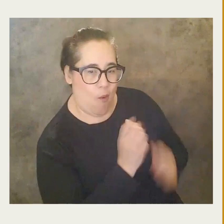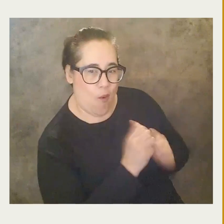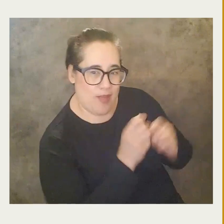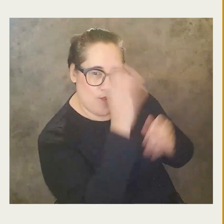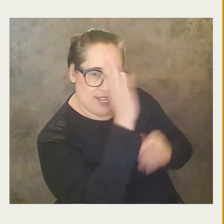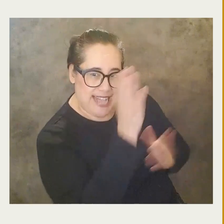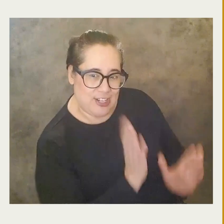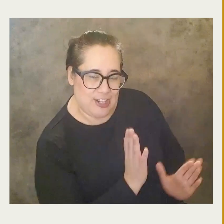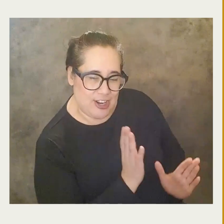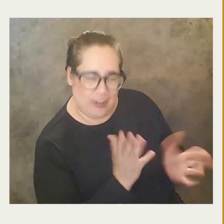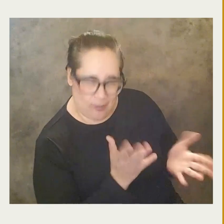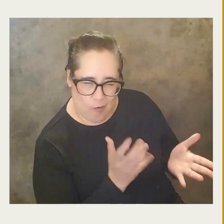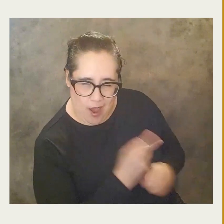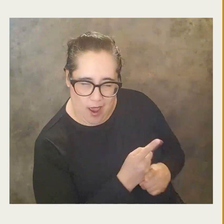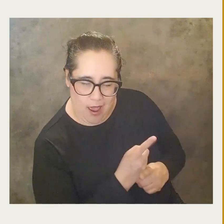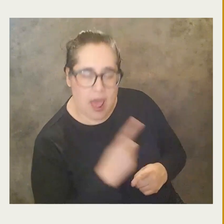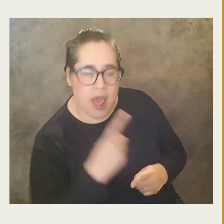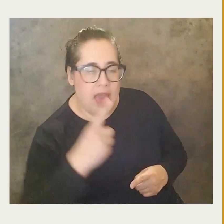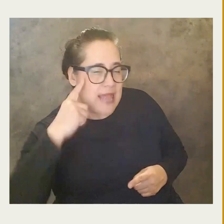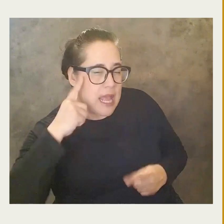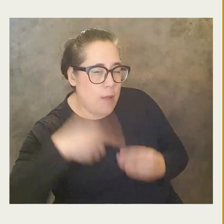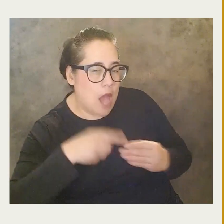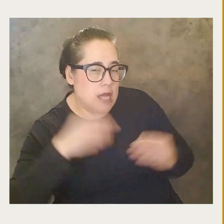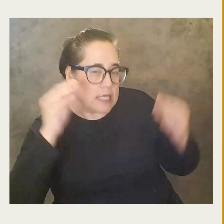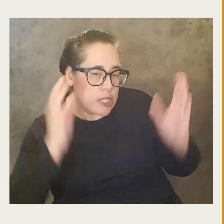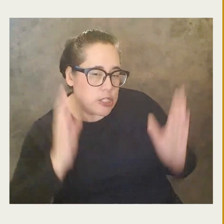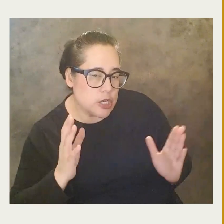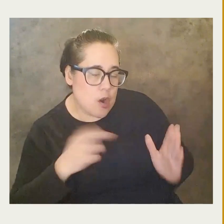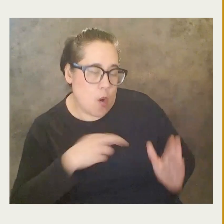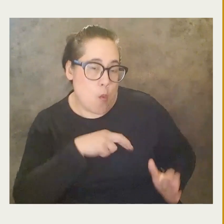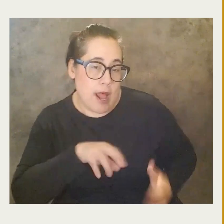Think about a teacher, a religious leader, or a doctor.